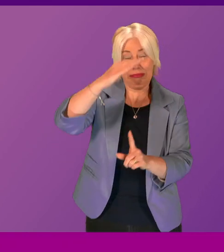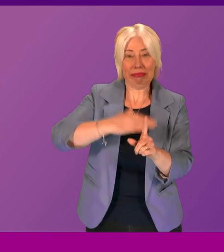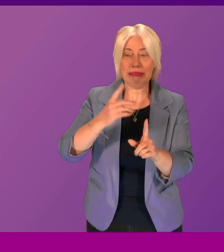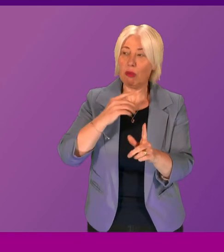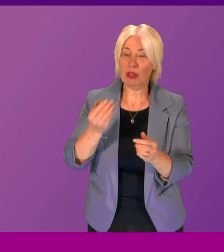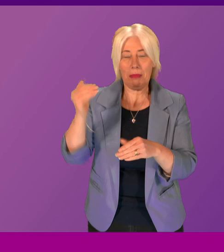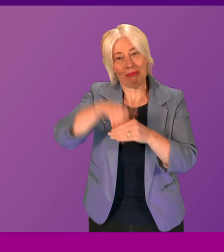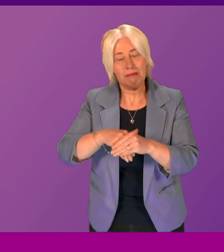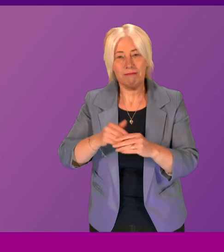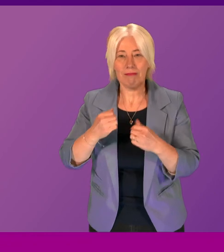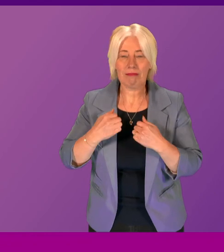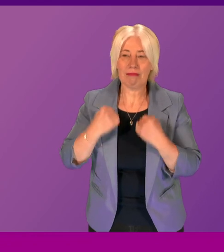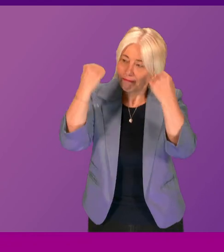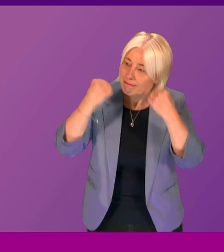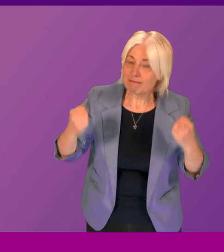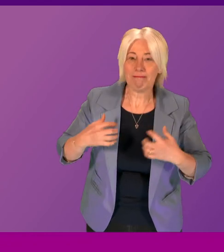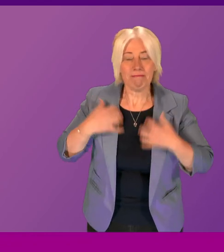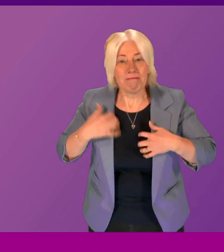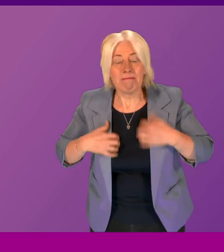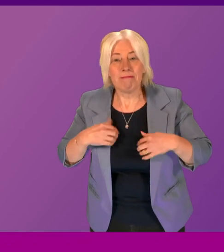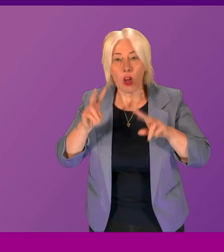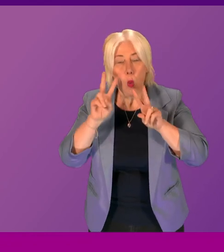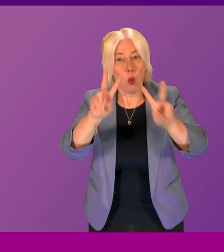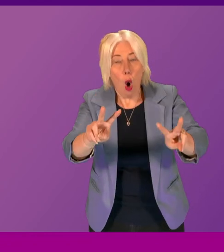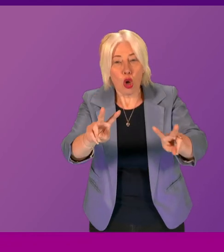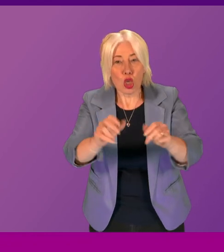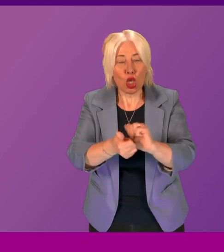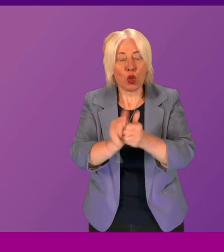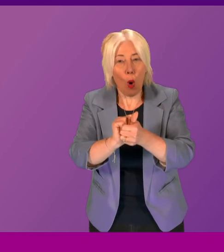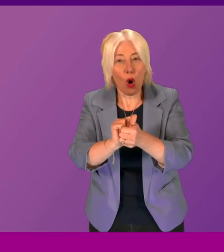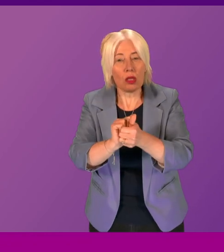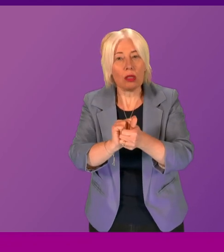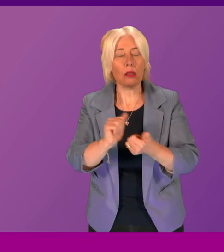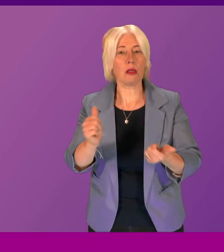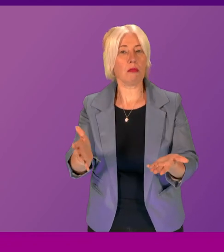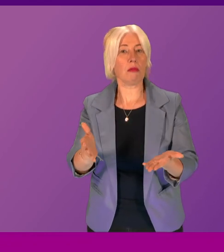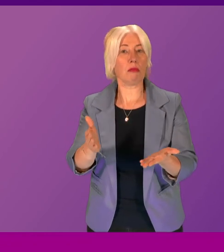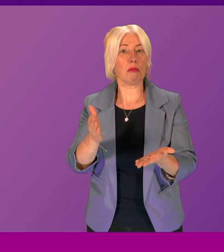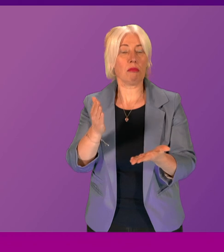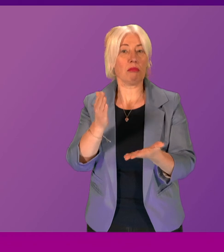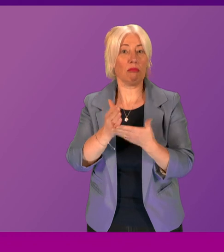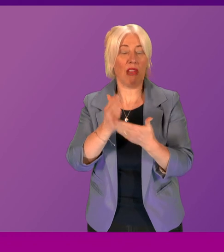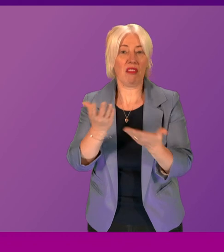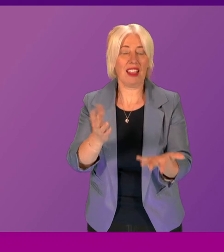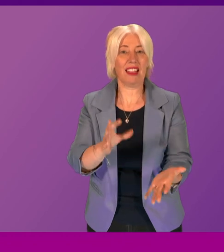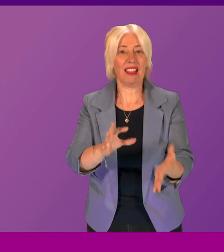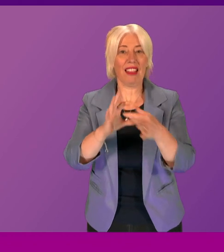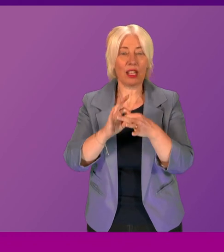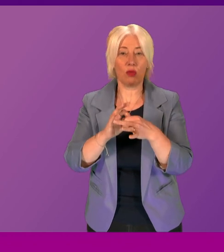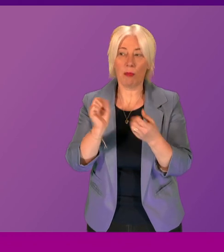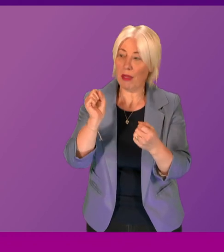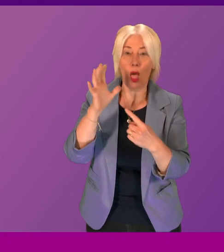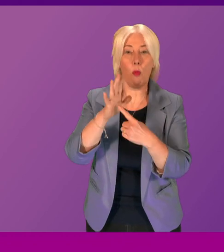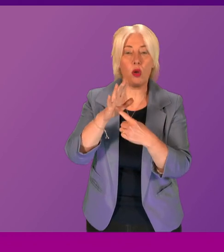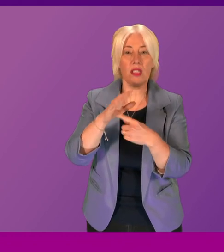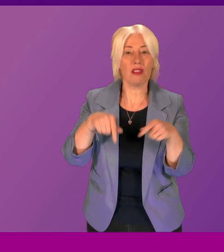Being able to watch sporting activity, particularly some very important football matches and tournaments